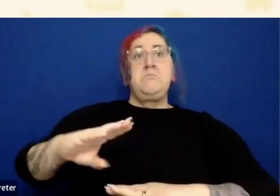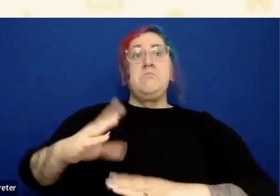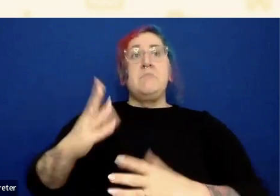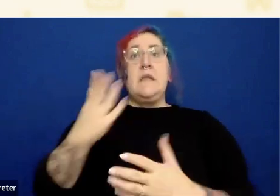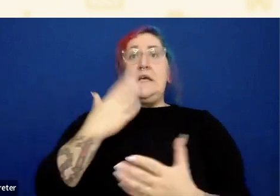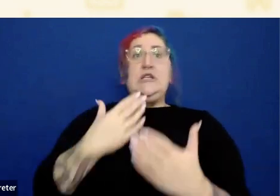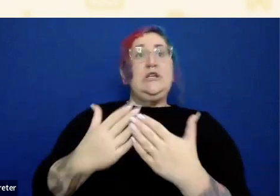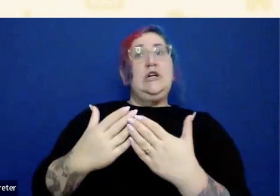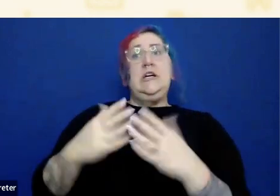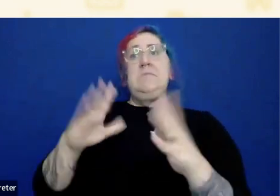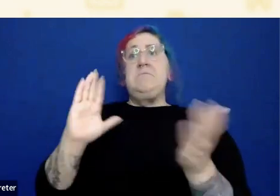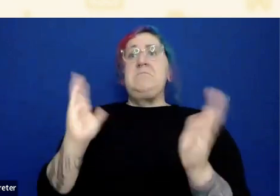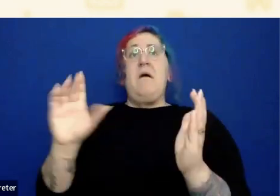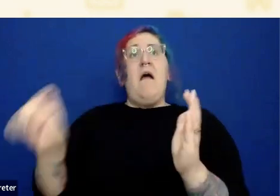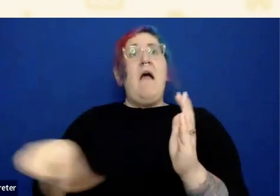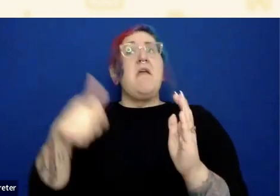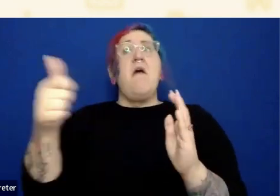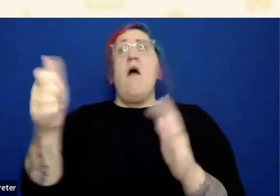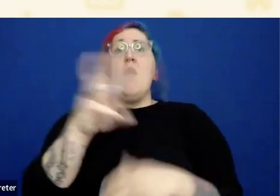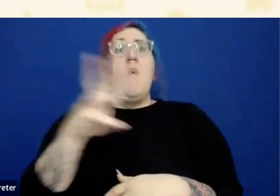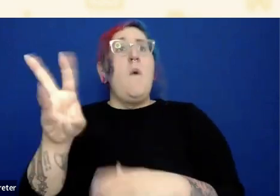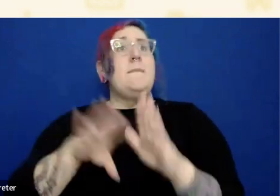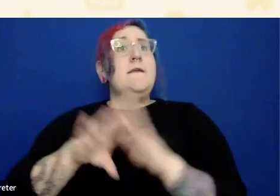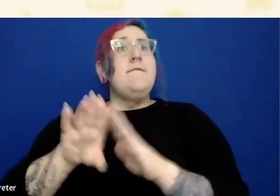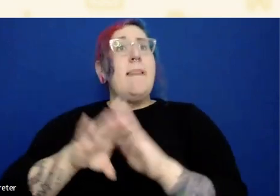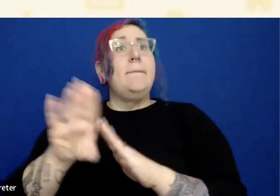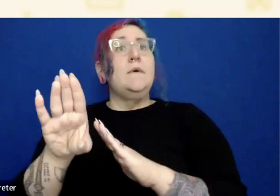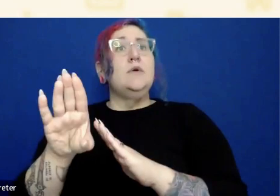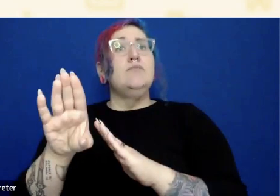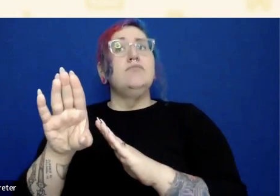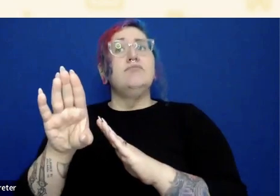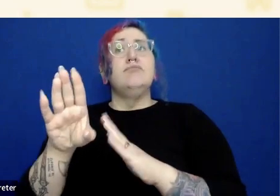on other non-WordPress sites.